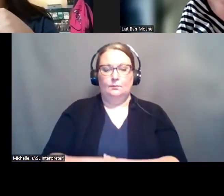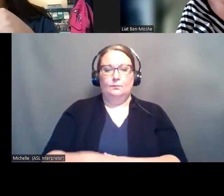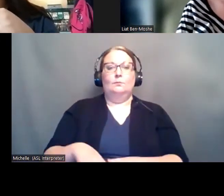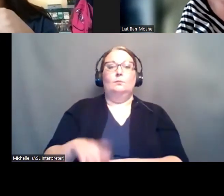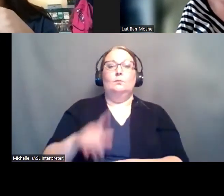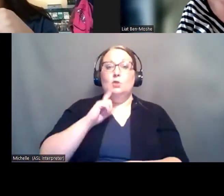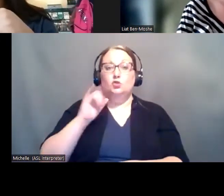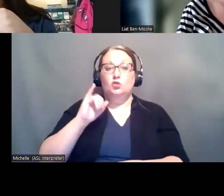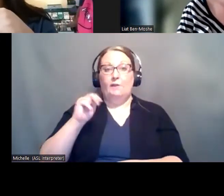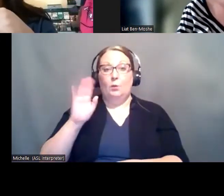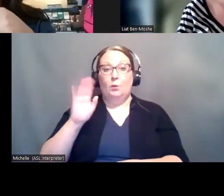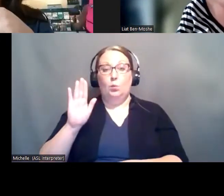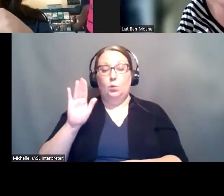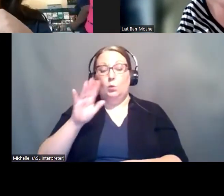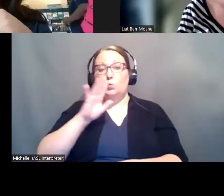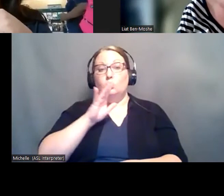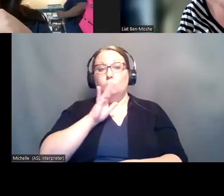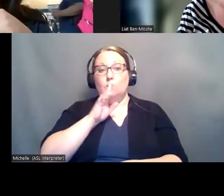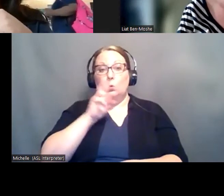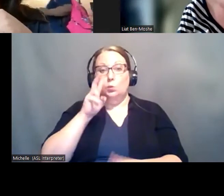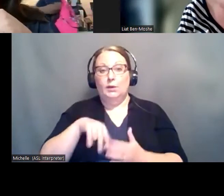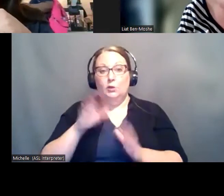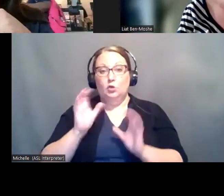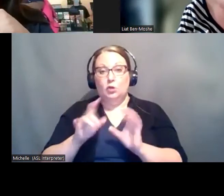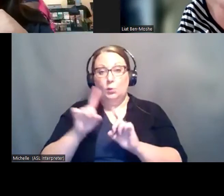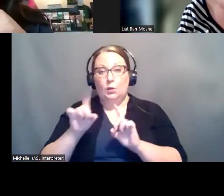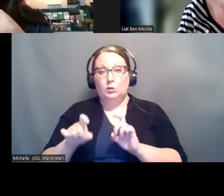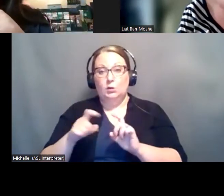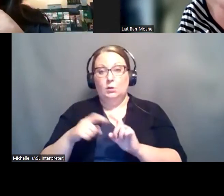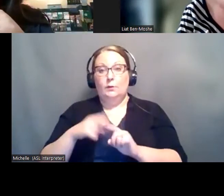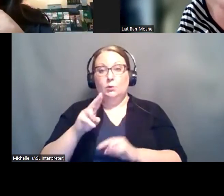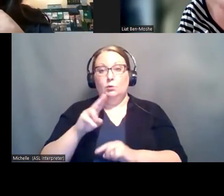So for the question in the chat from UC Access Now,